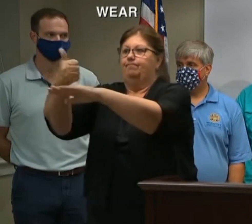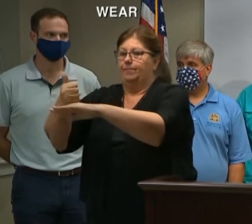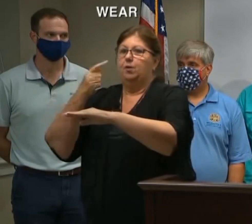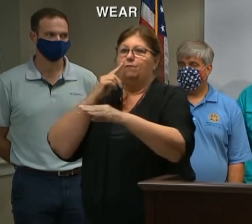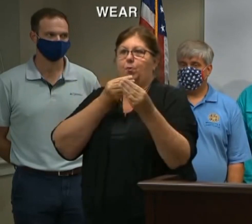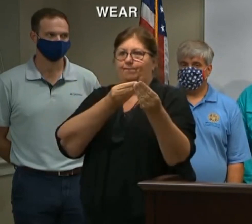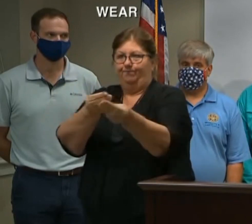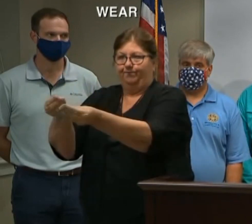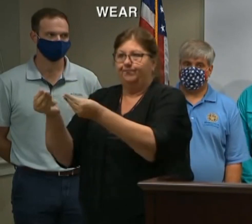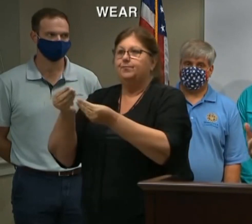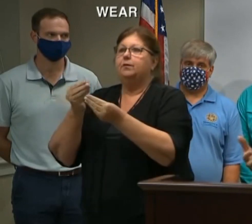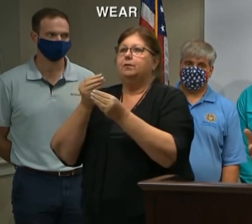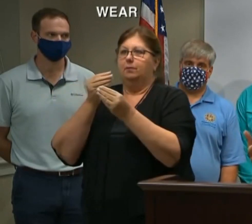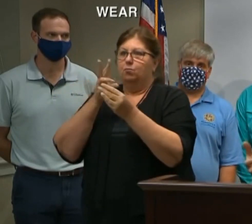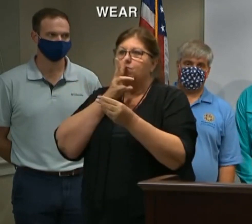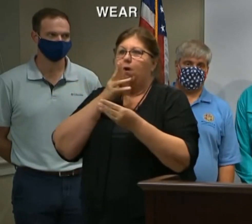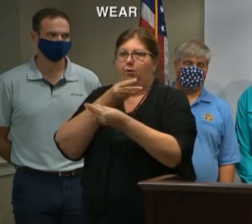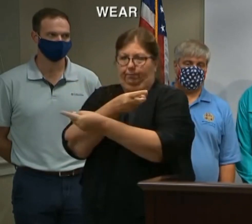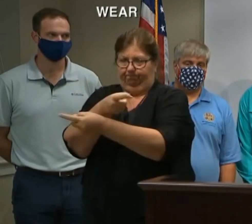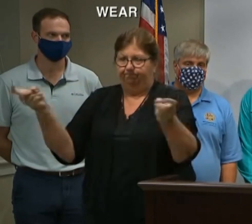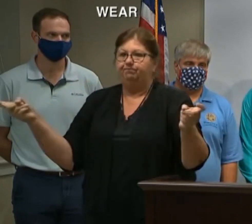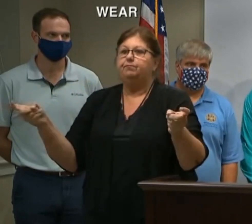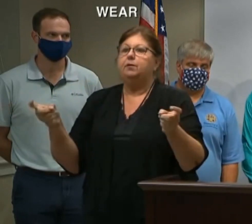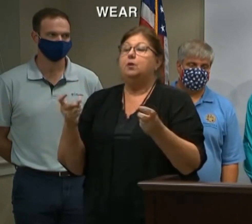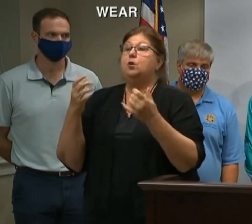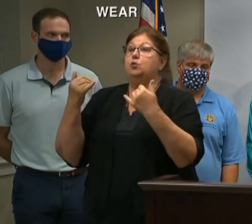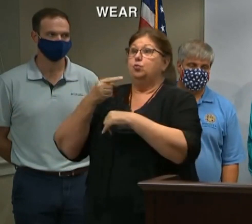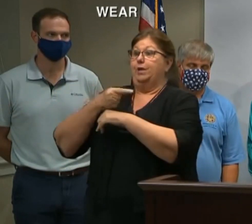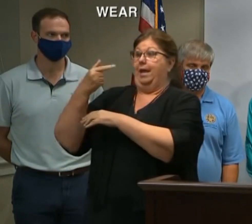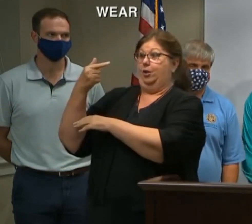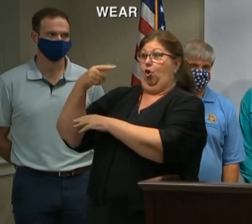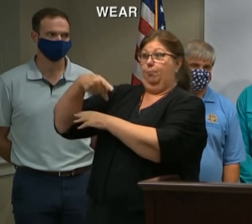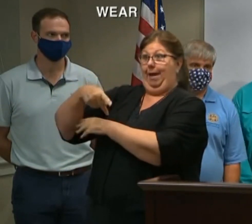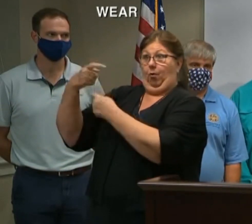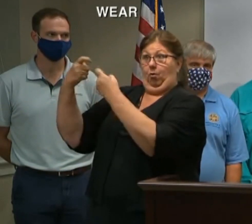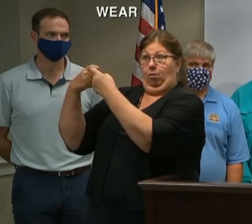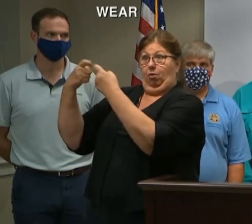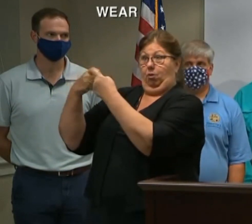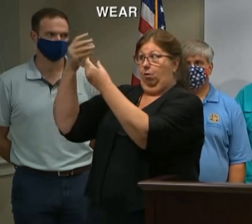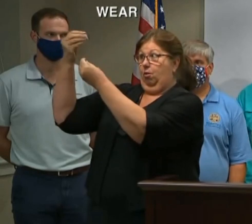we received notice today from gulf power that they are actively working to